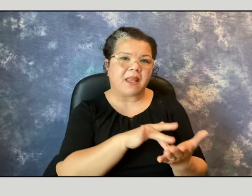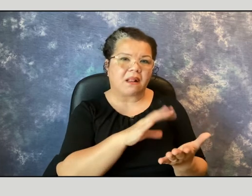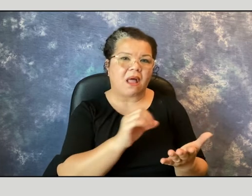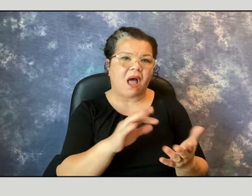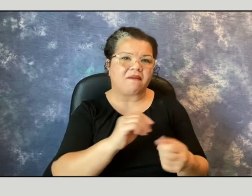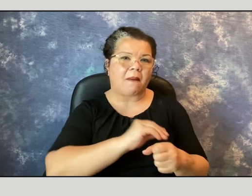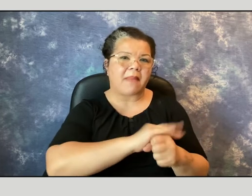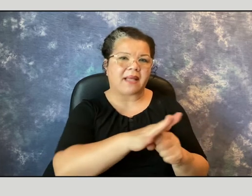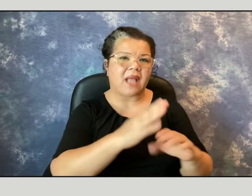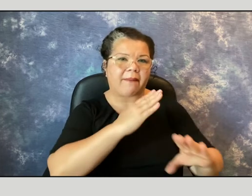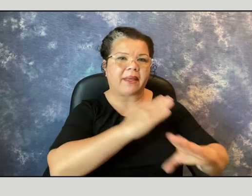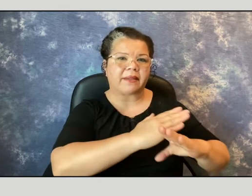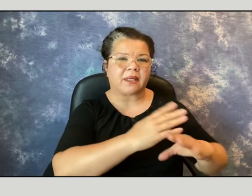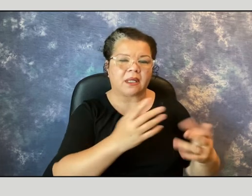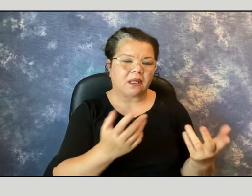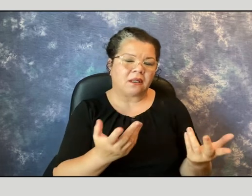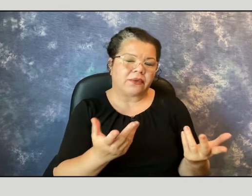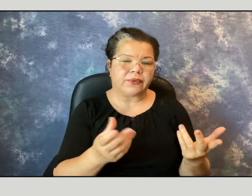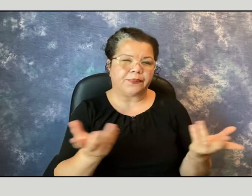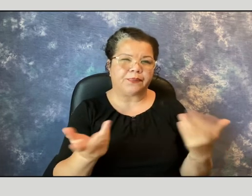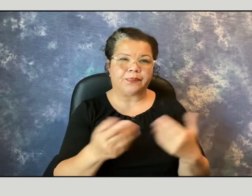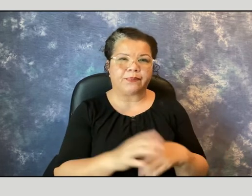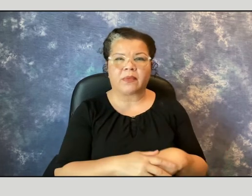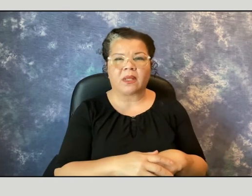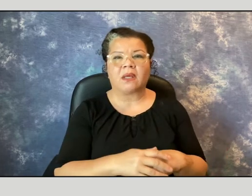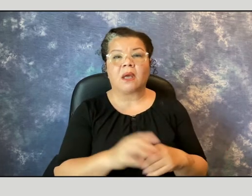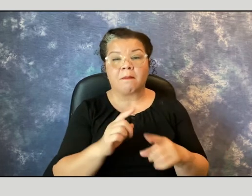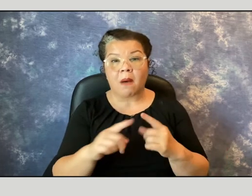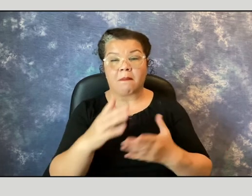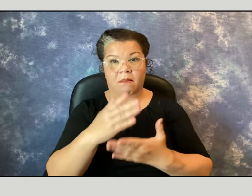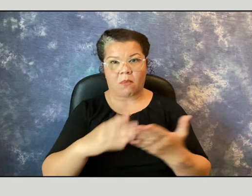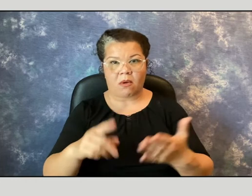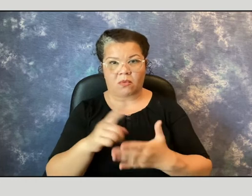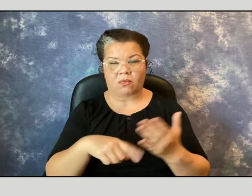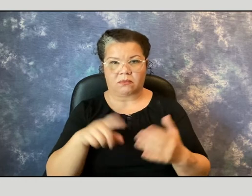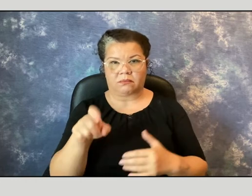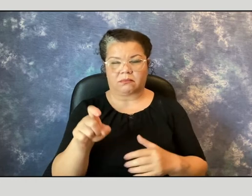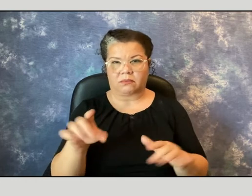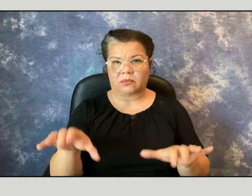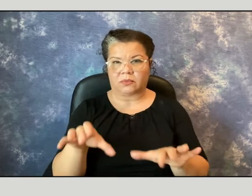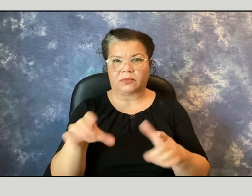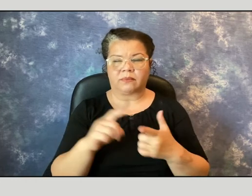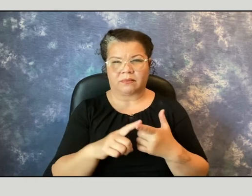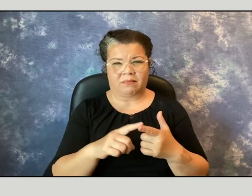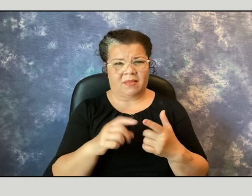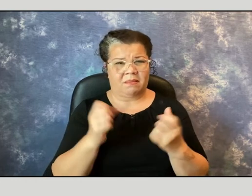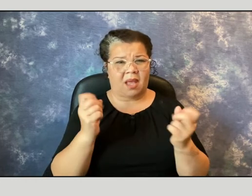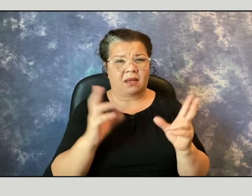but I think that part of what we need to do... I know a lot of people are upset